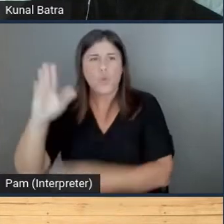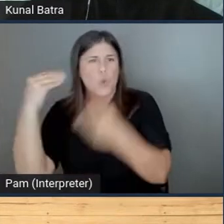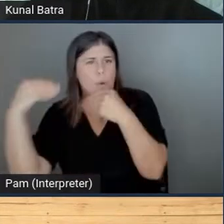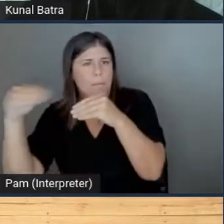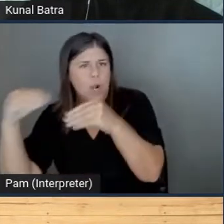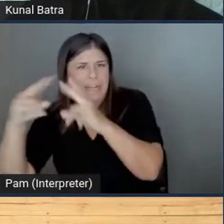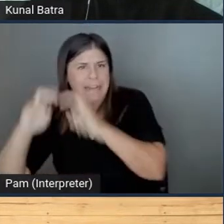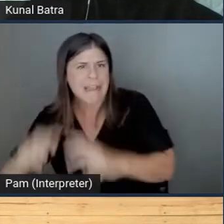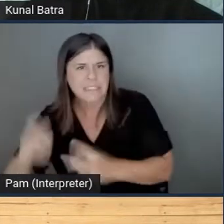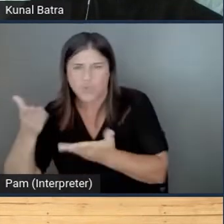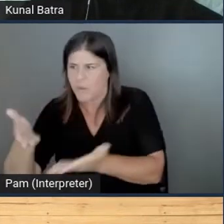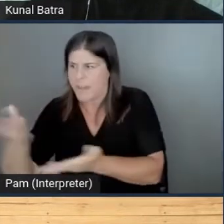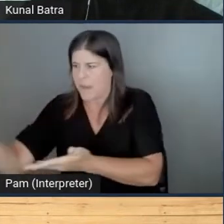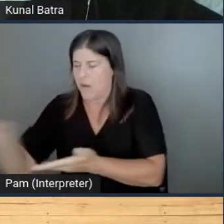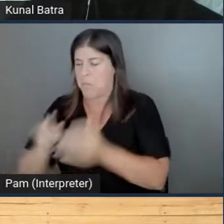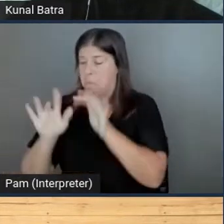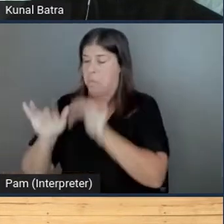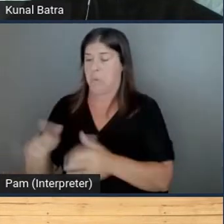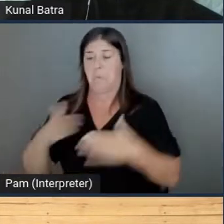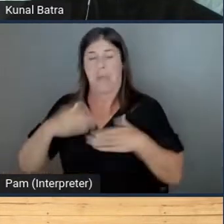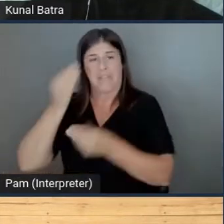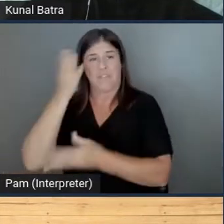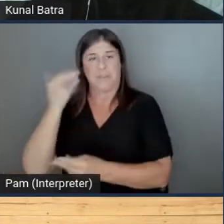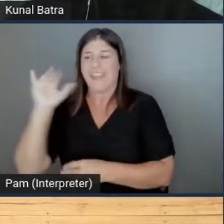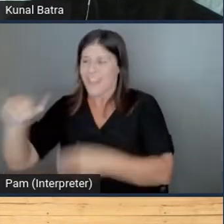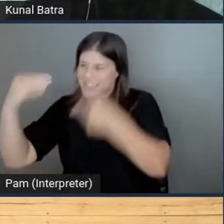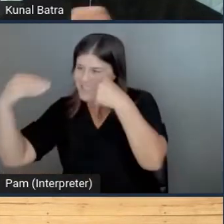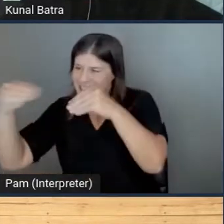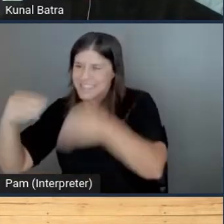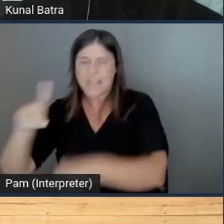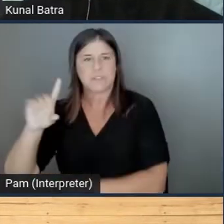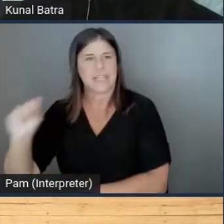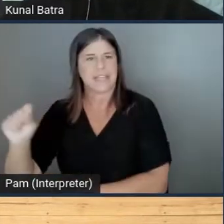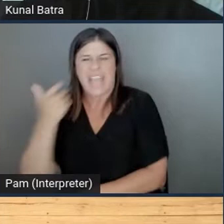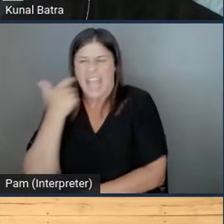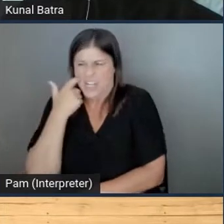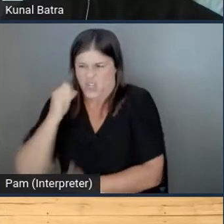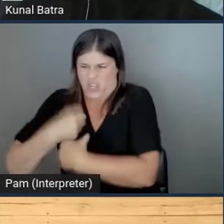And this is the sales dataset that I just created.